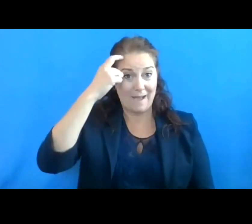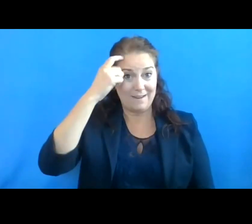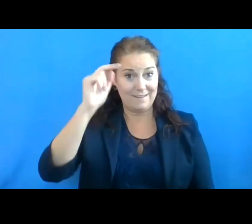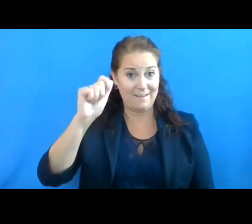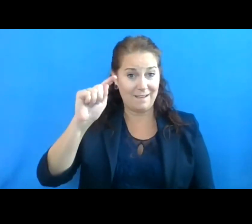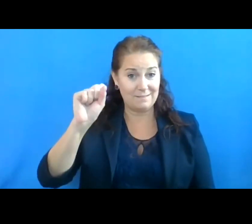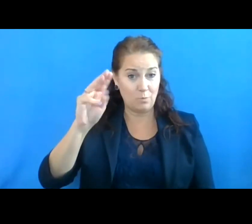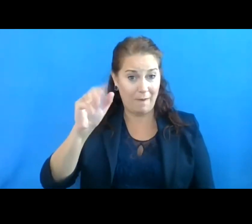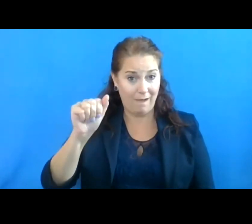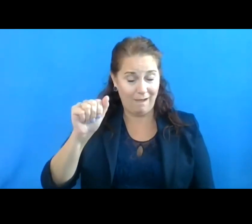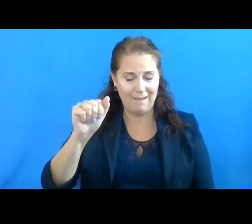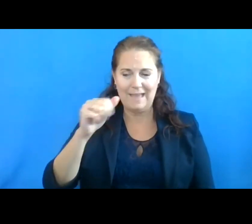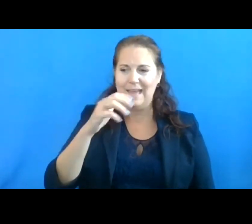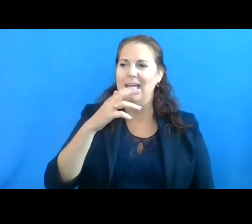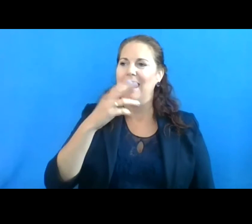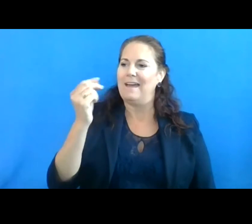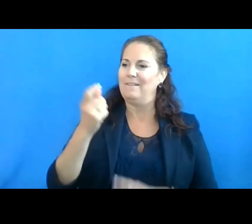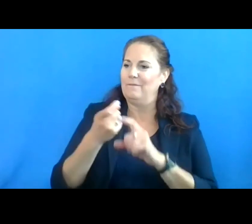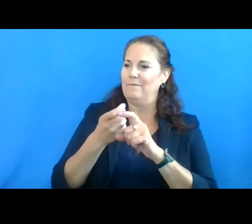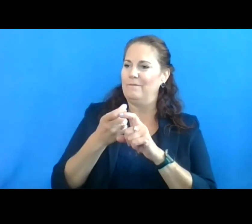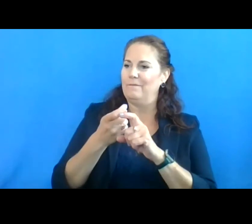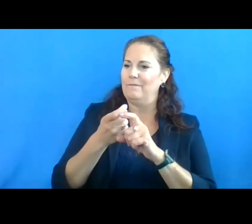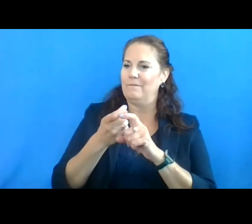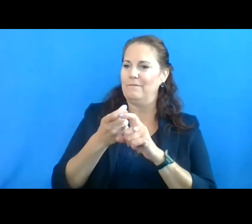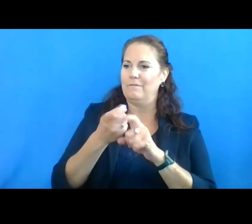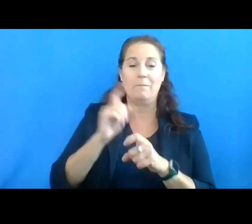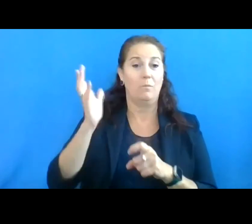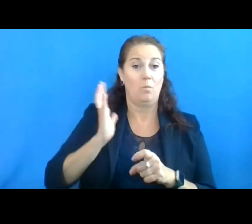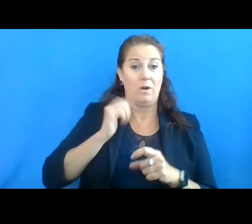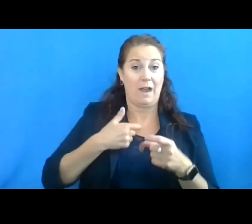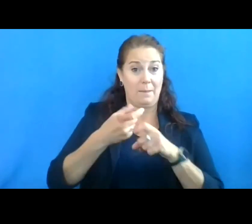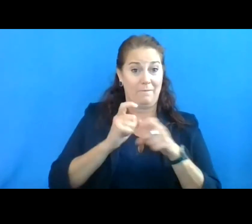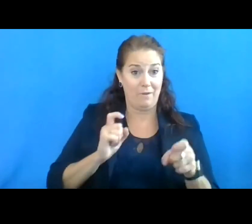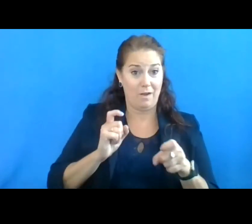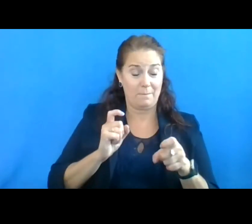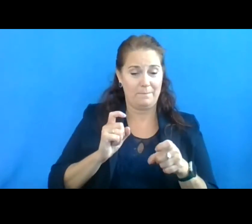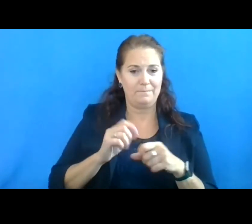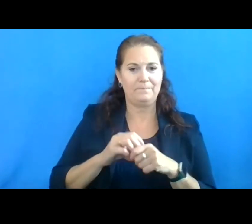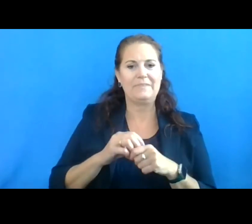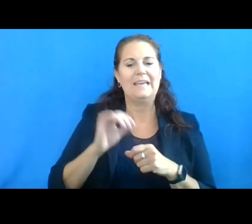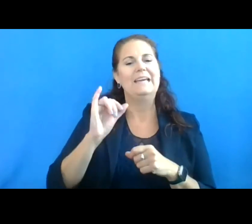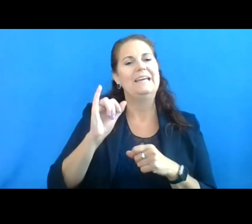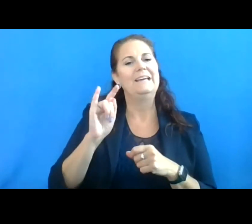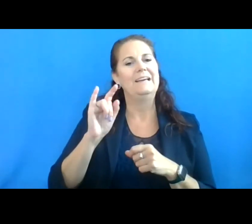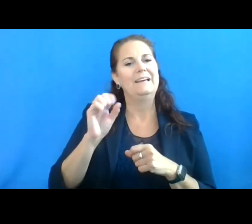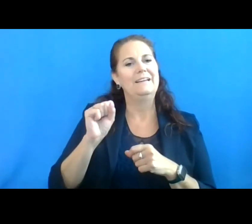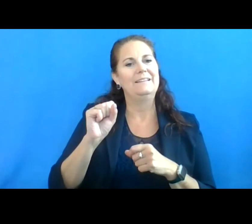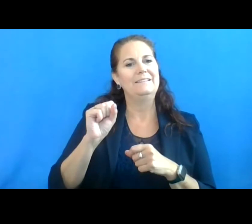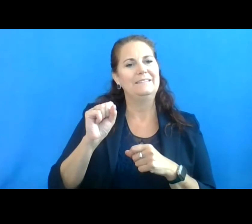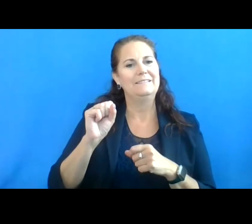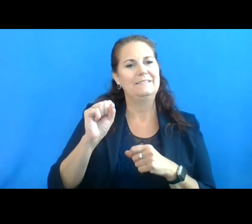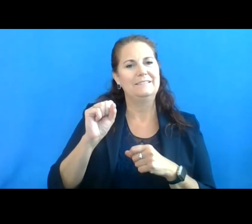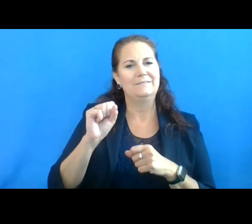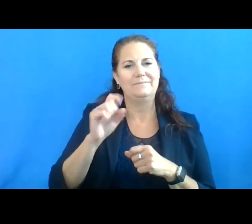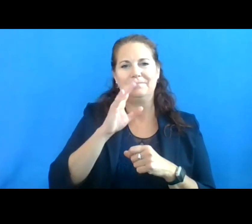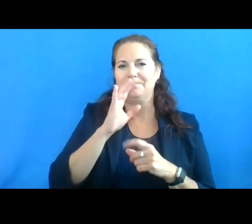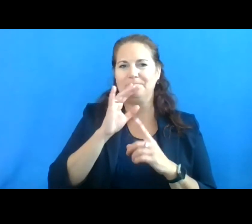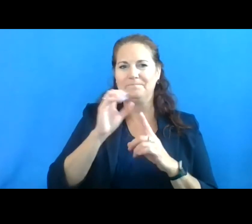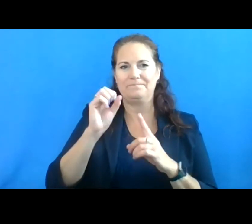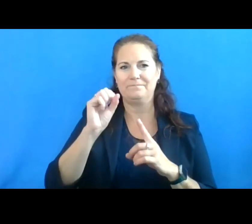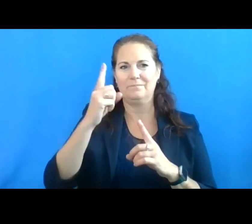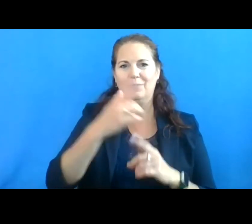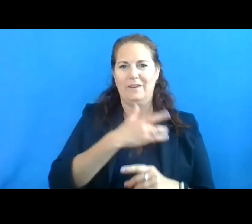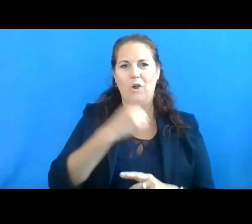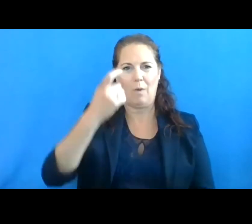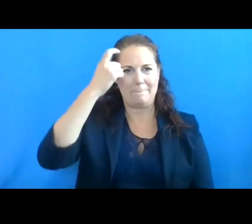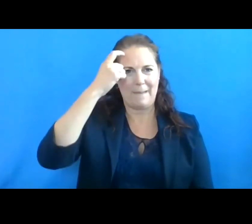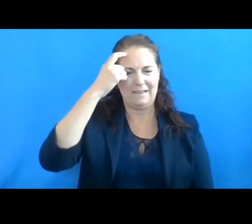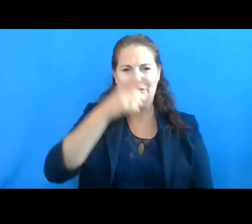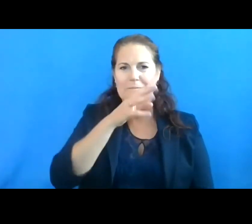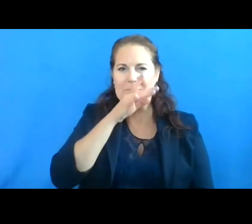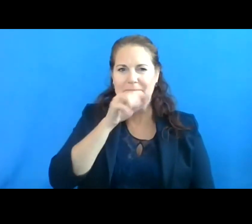And from up where I’m from, in Sm'álgyax it’s [Indigenous word], on heart, one life.